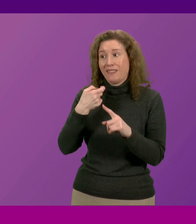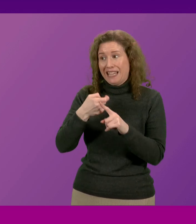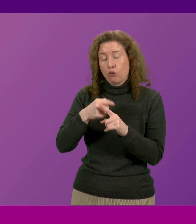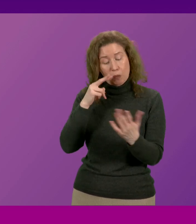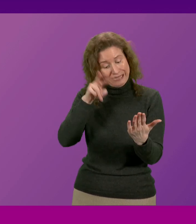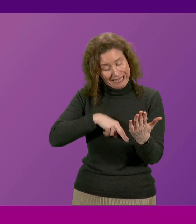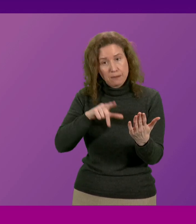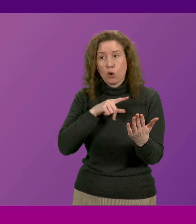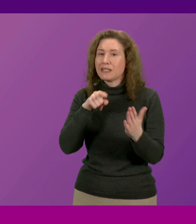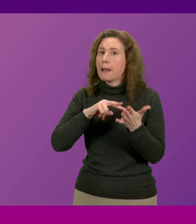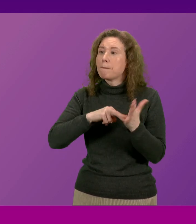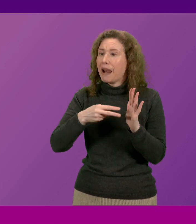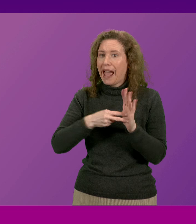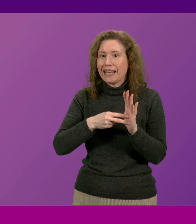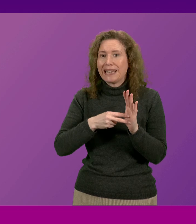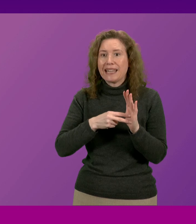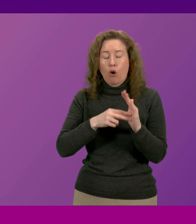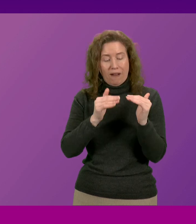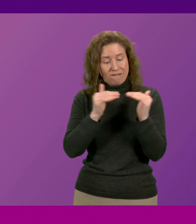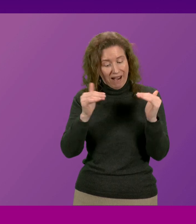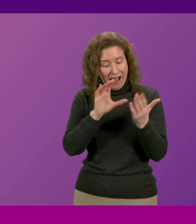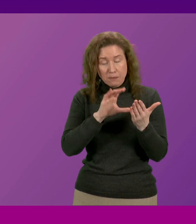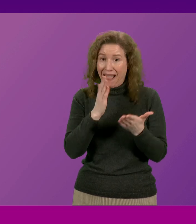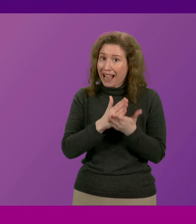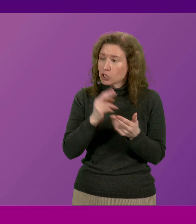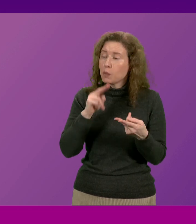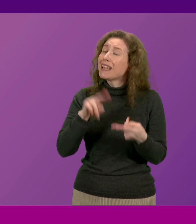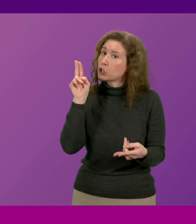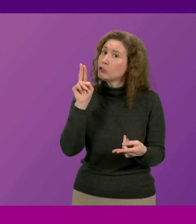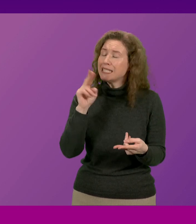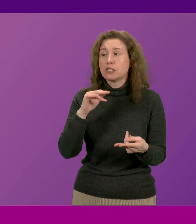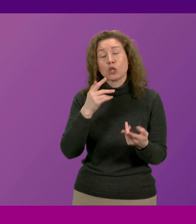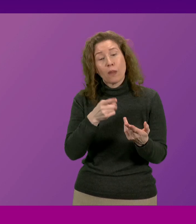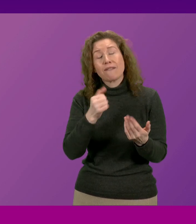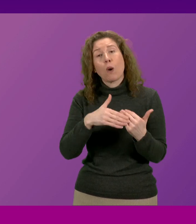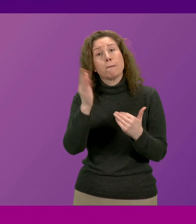planning on a flat-cash settlement, but it has a real-terms increase, and I hope that, when it sees that circular, it will see that it has more money than it